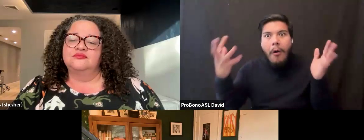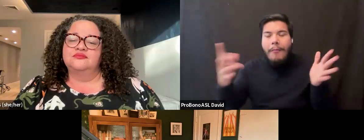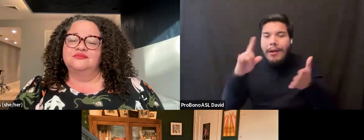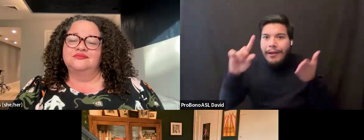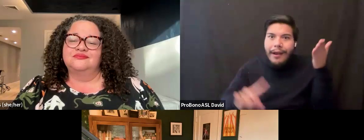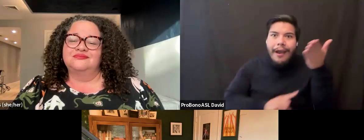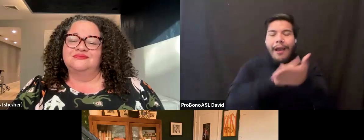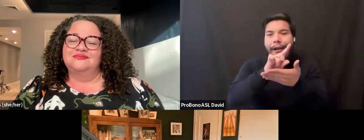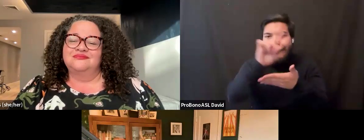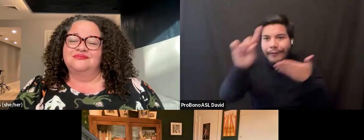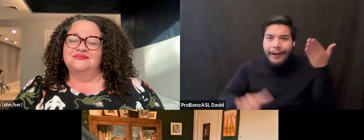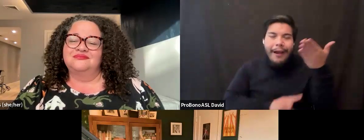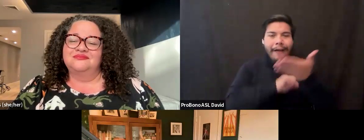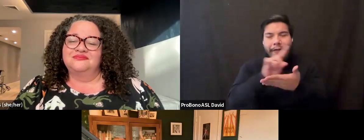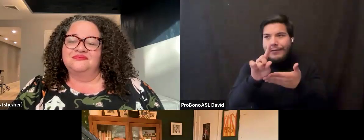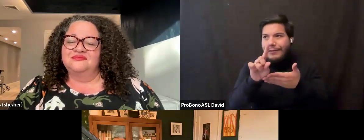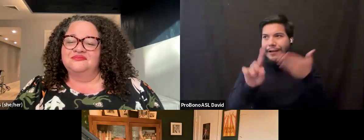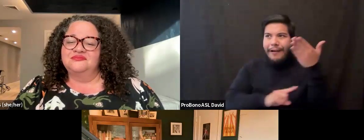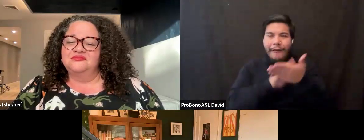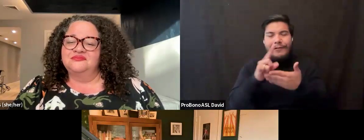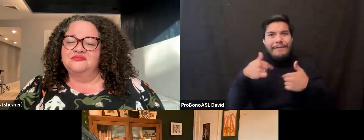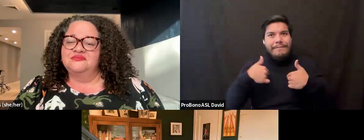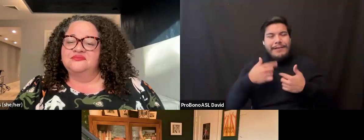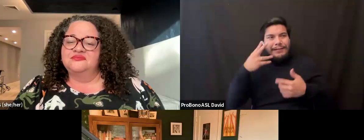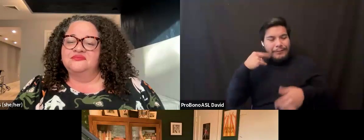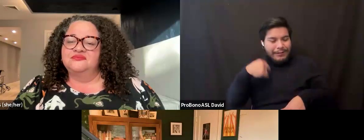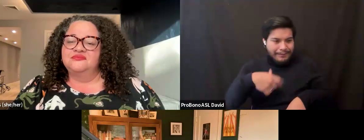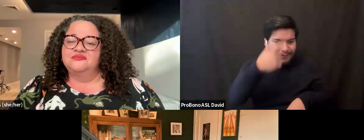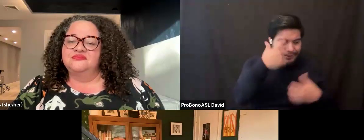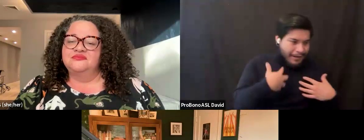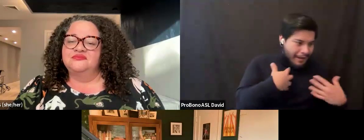states of mental health and various states of career development and having